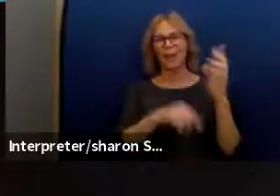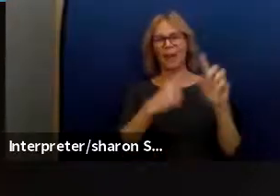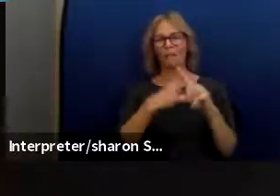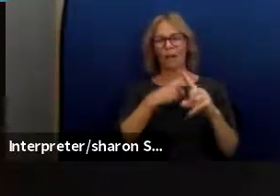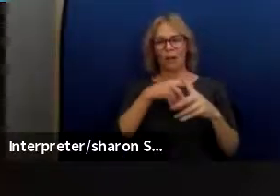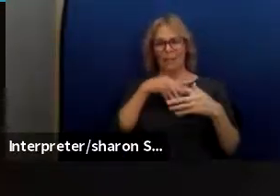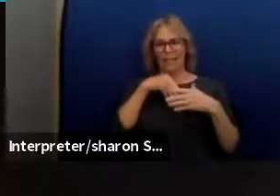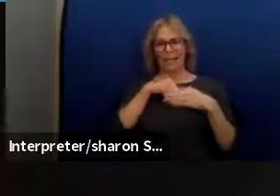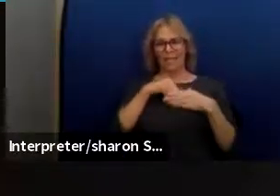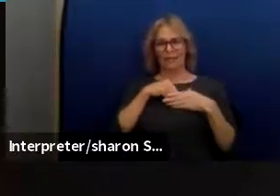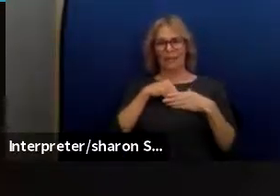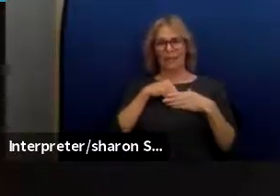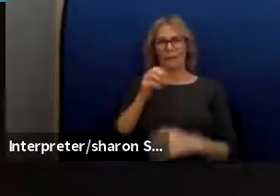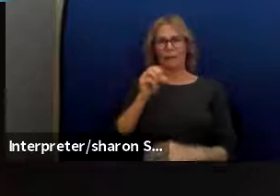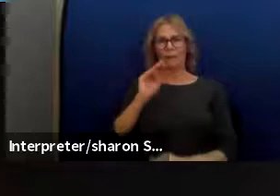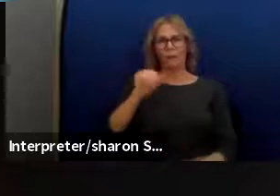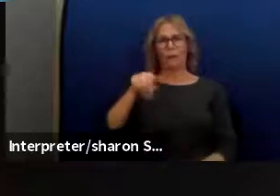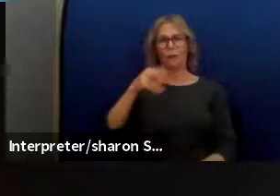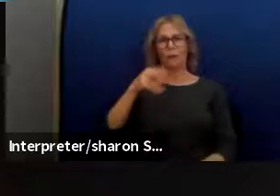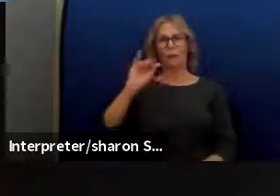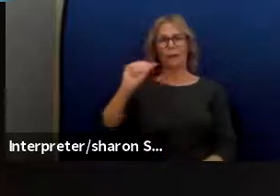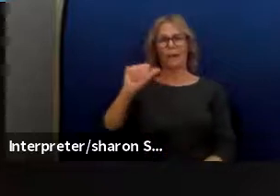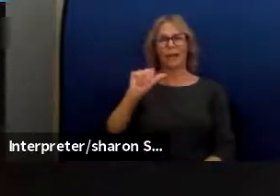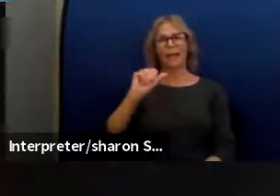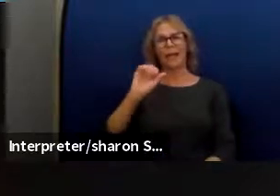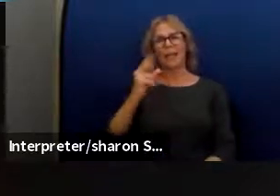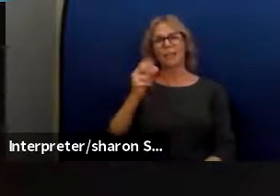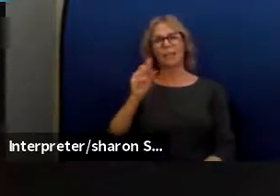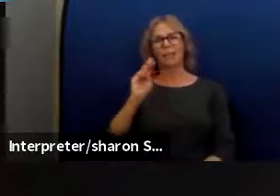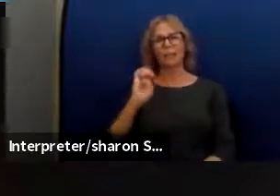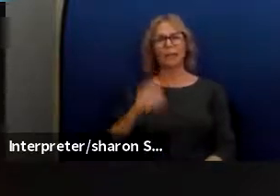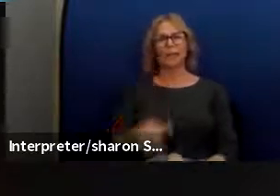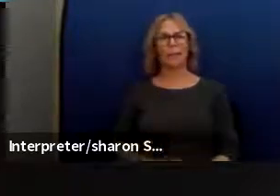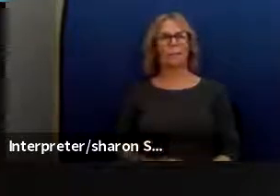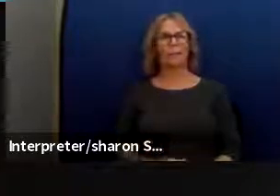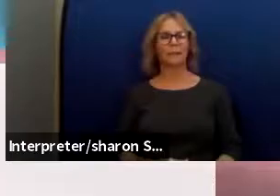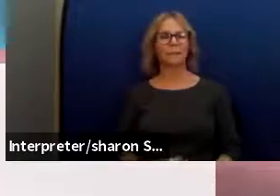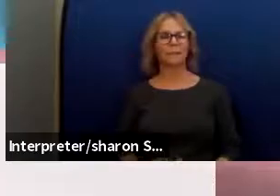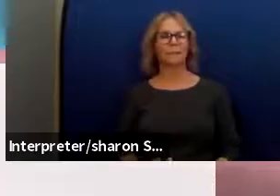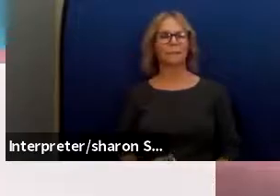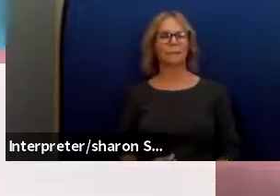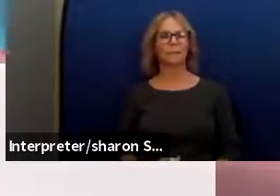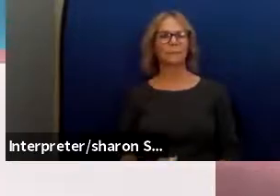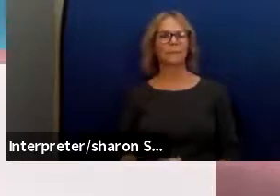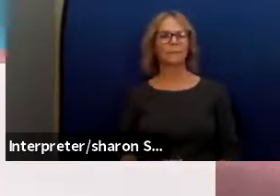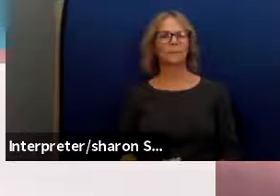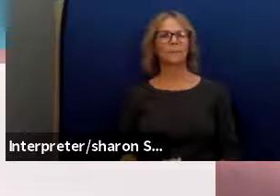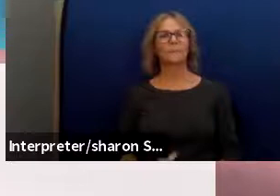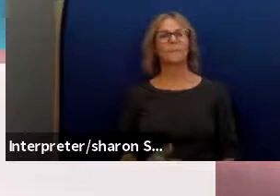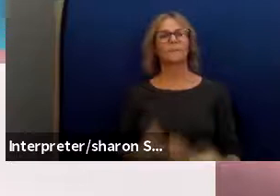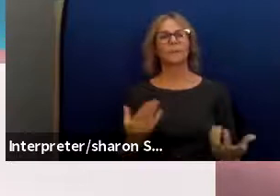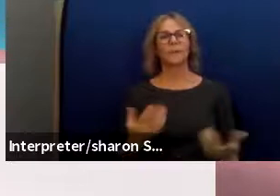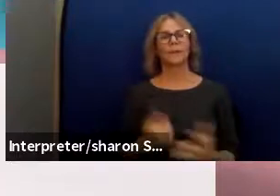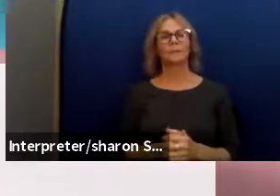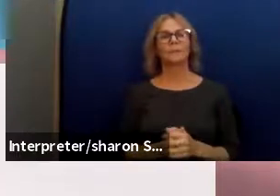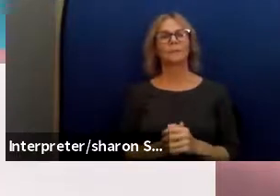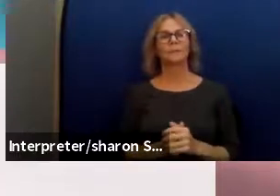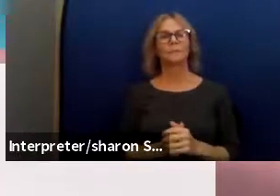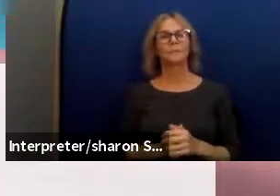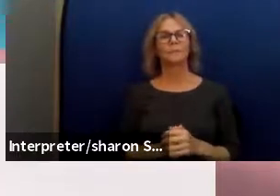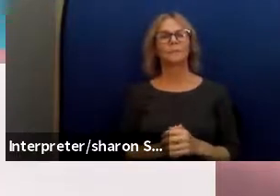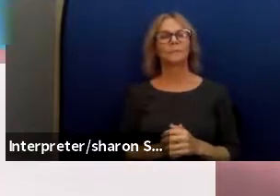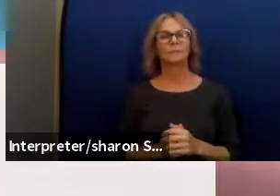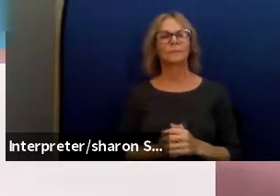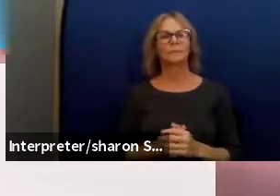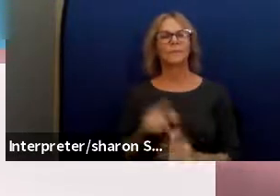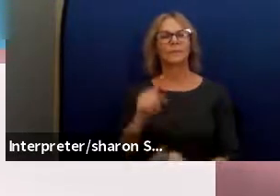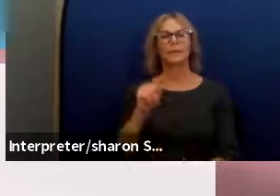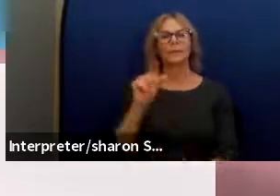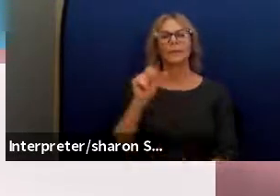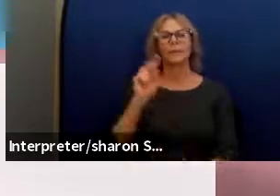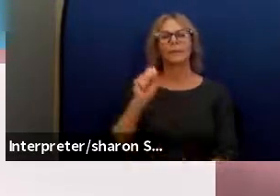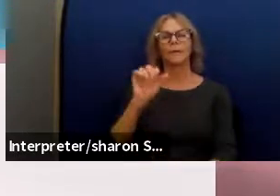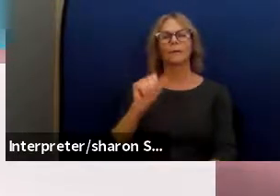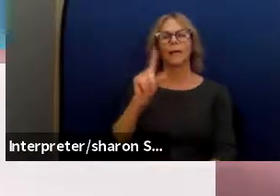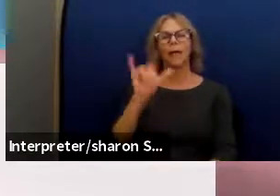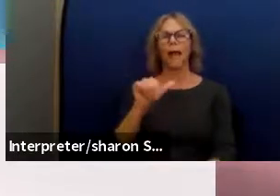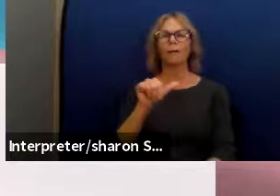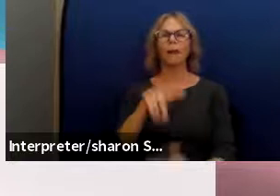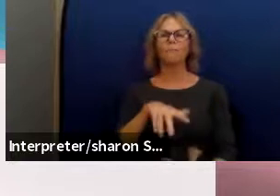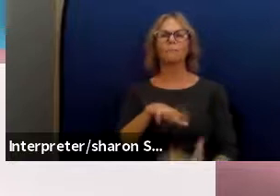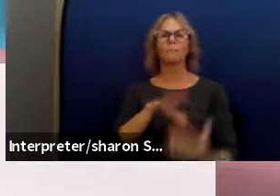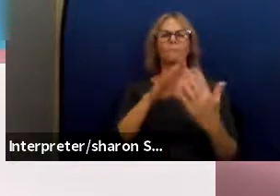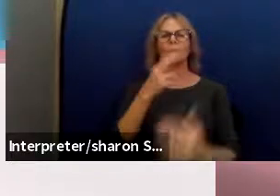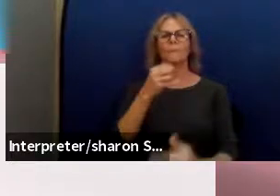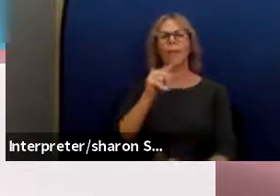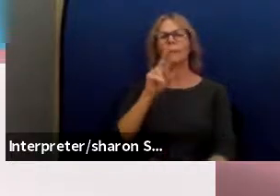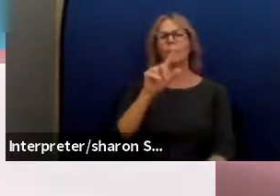homophobia and shame. So, as a trans ally, a trans ally is someone who confronts heterosexism, transphobia and cisgender